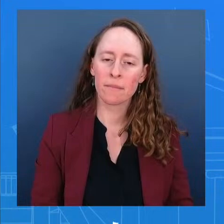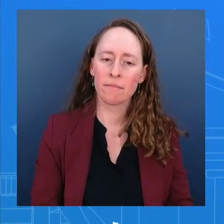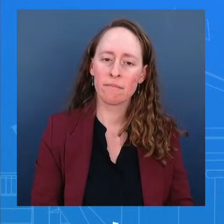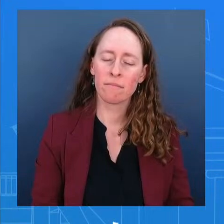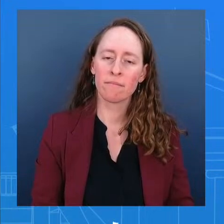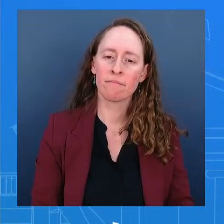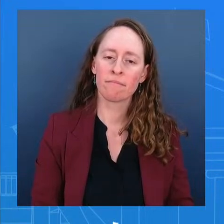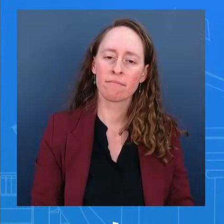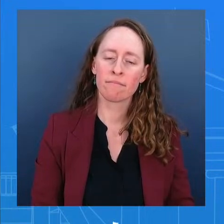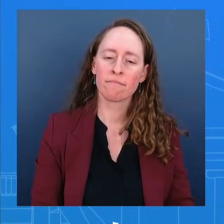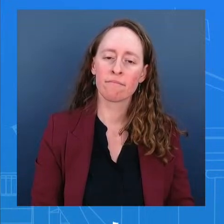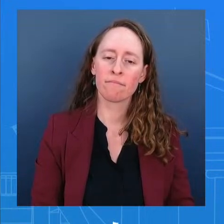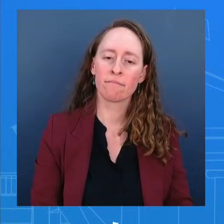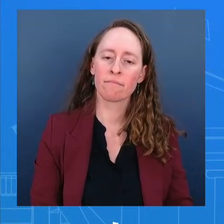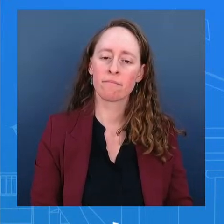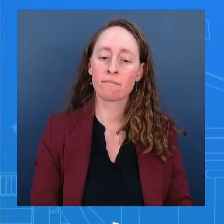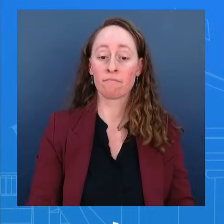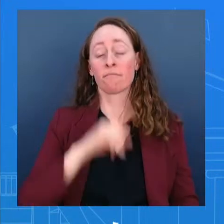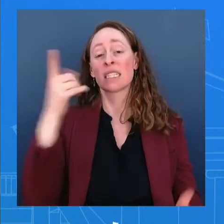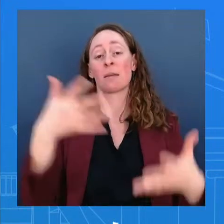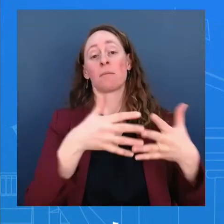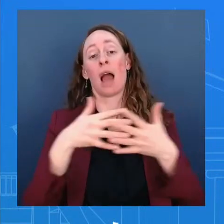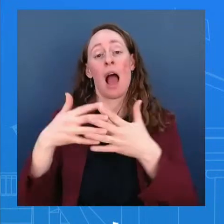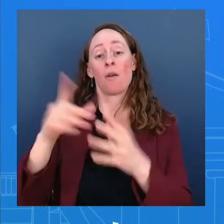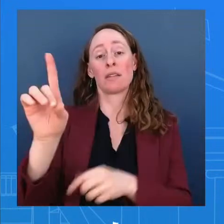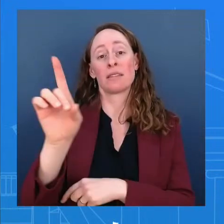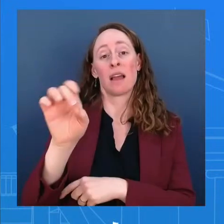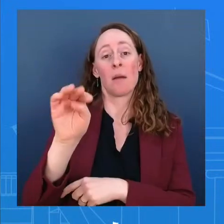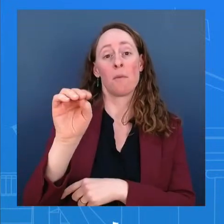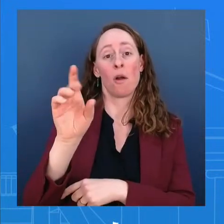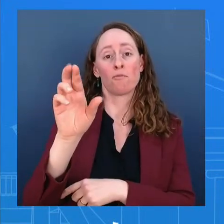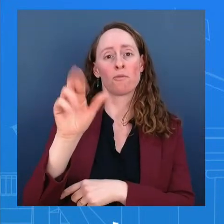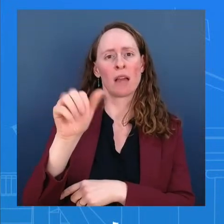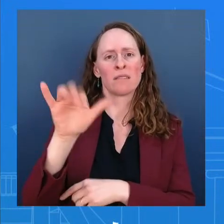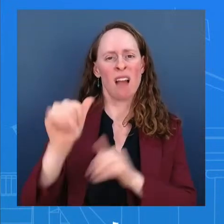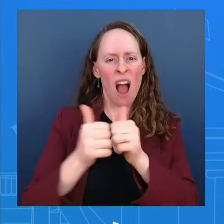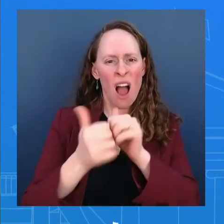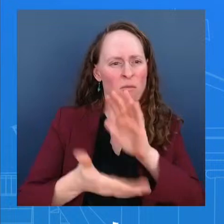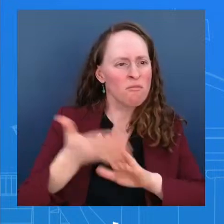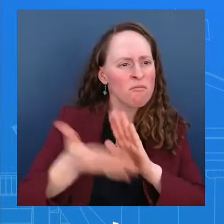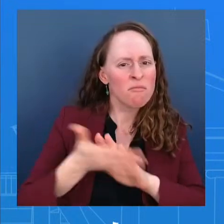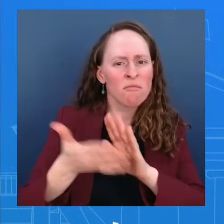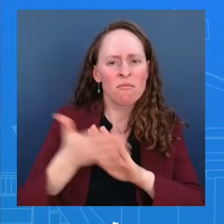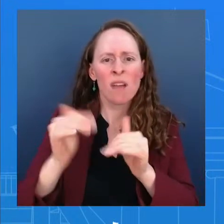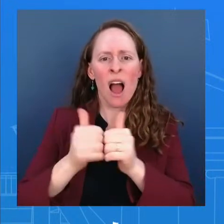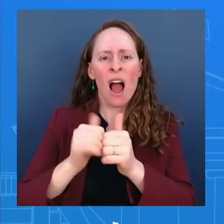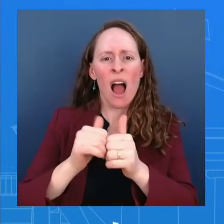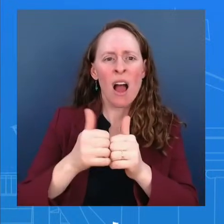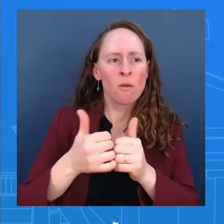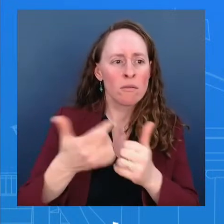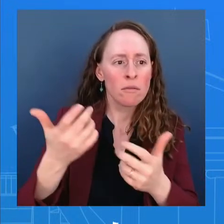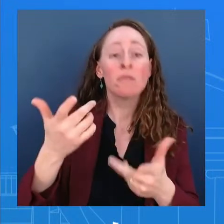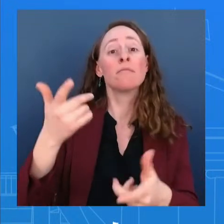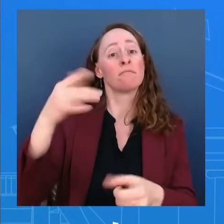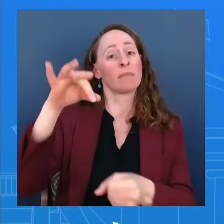President-elect Trump won that election. Unlike in past circumstances, the outgoing administration